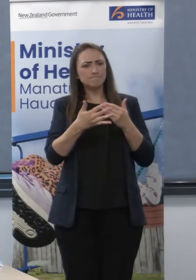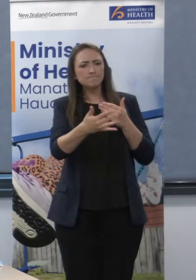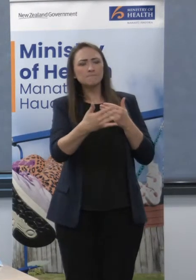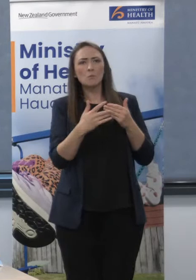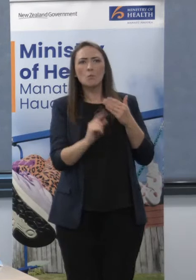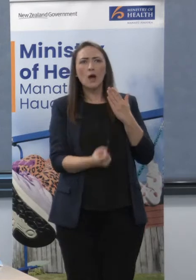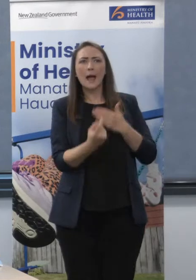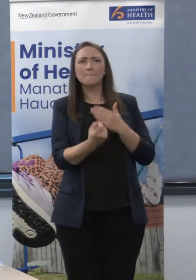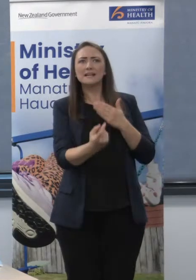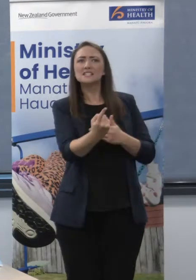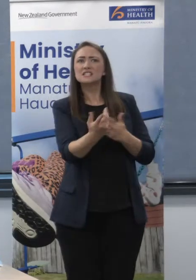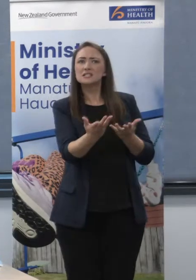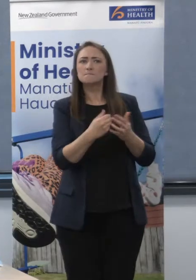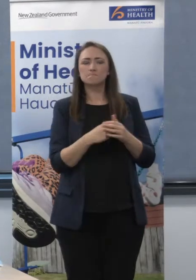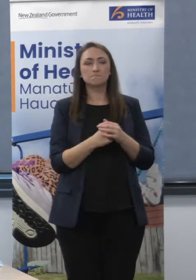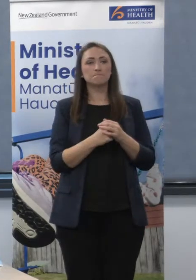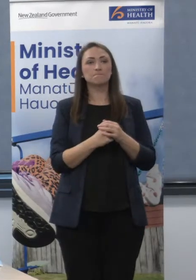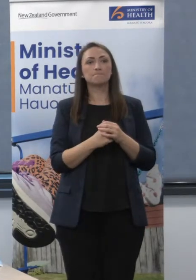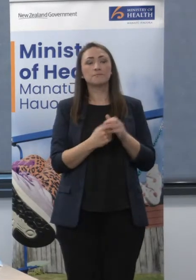may have got that wrong, is there any studies in New